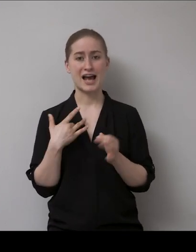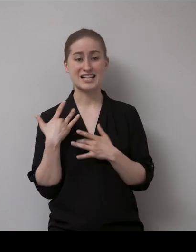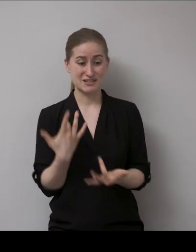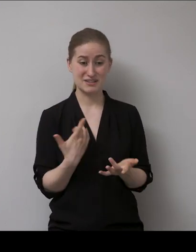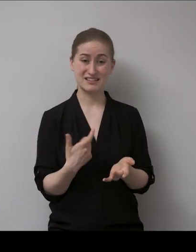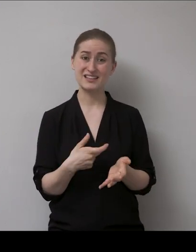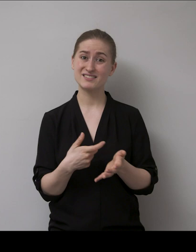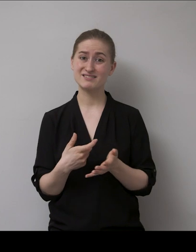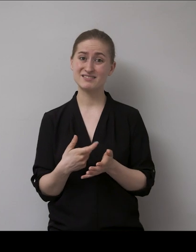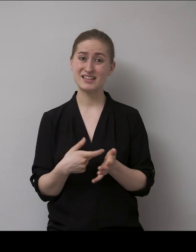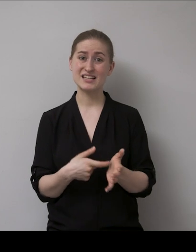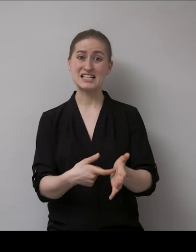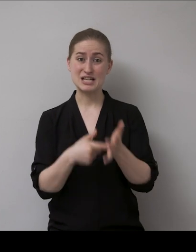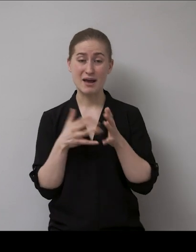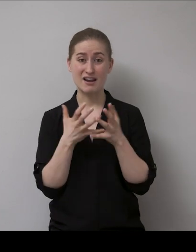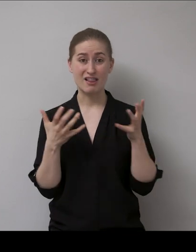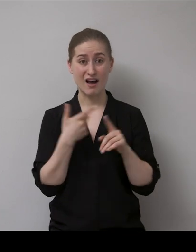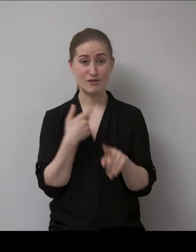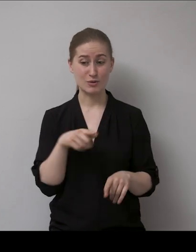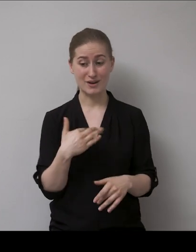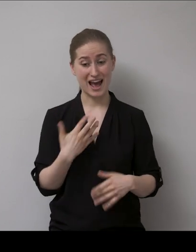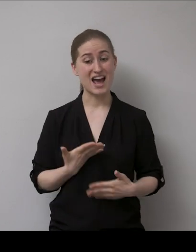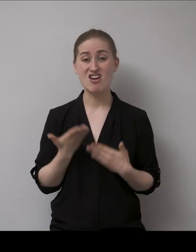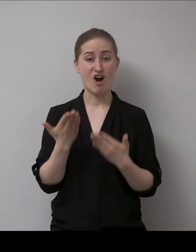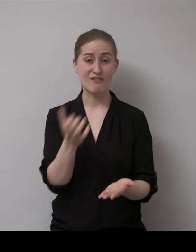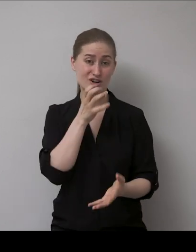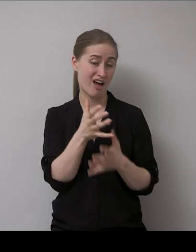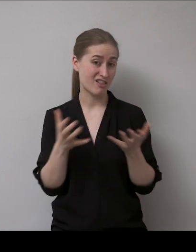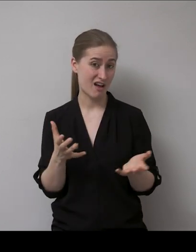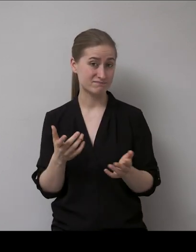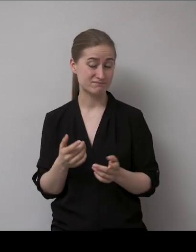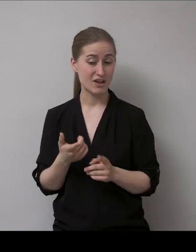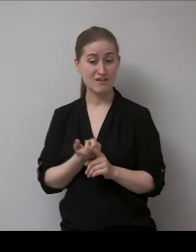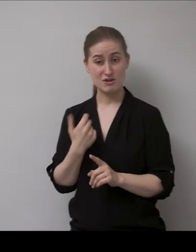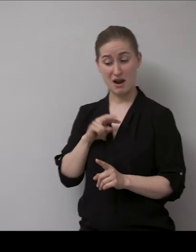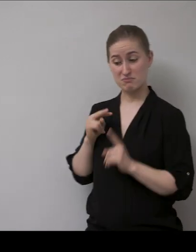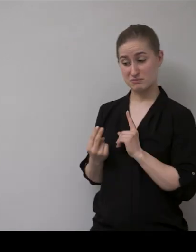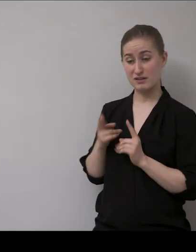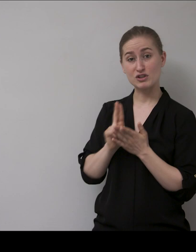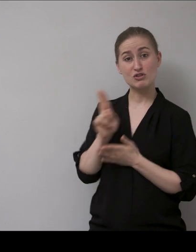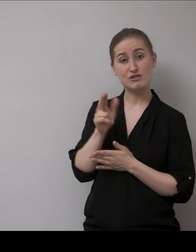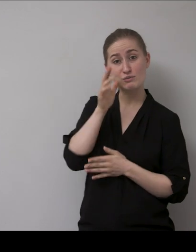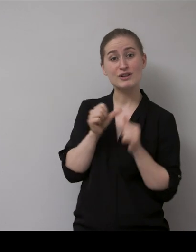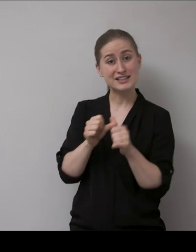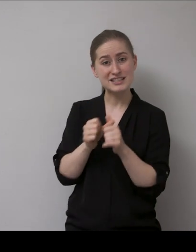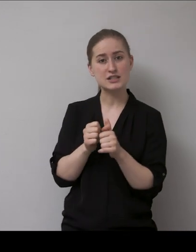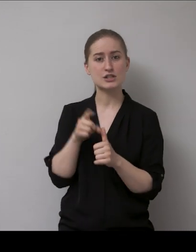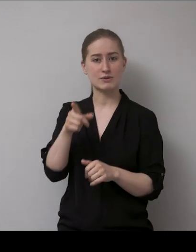and proffer not much in return. For my, for our part, the university will continue to invest in its educational mission,